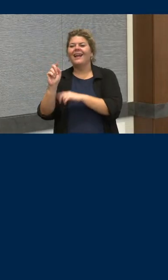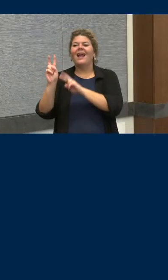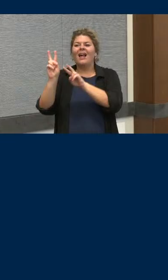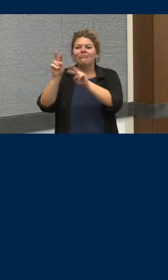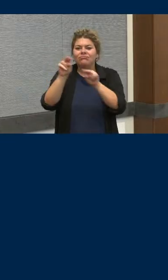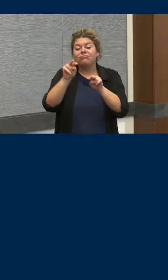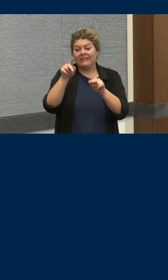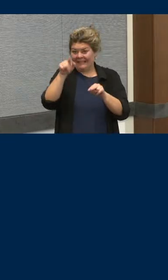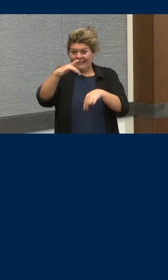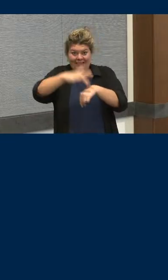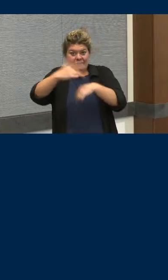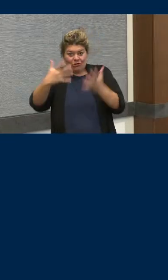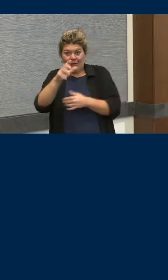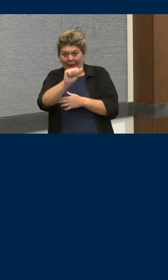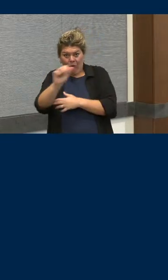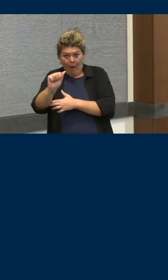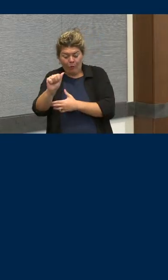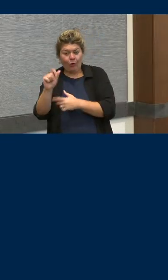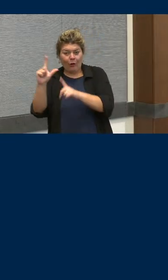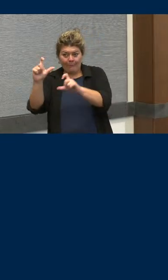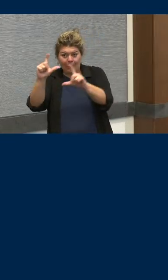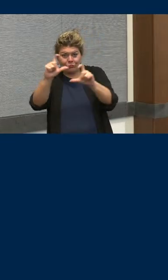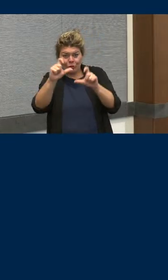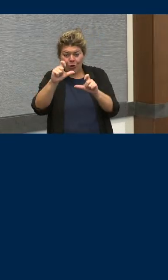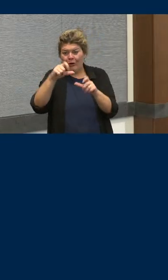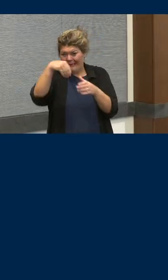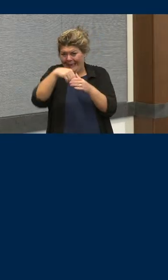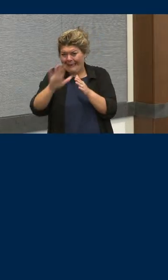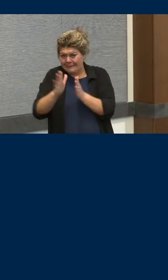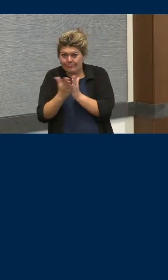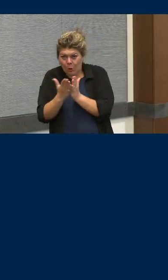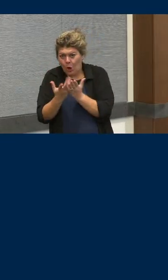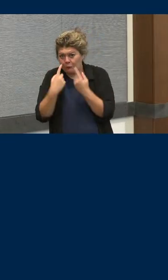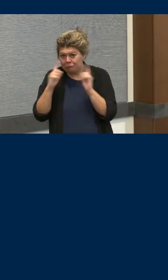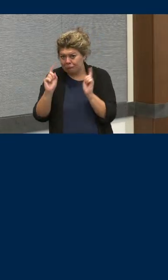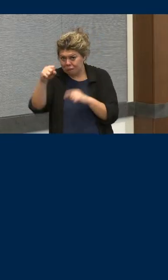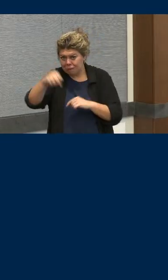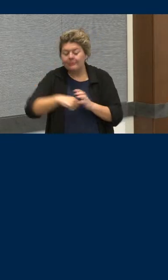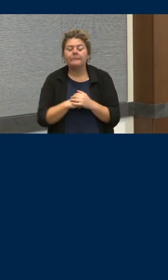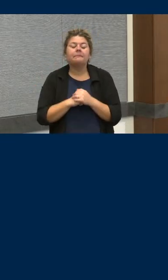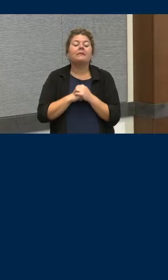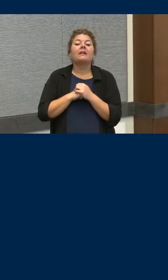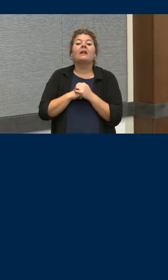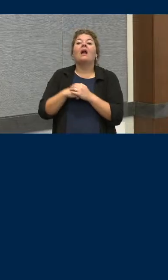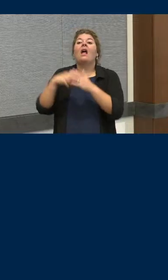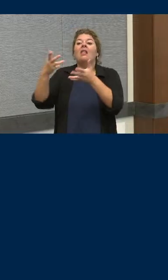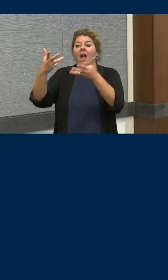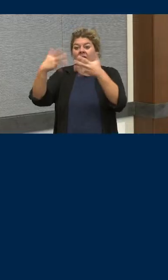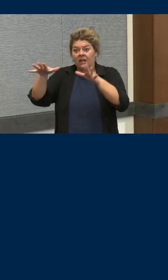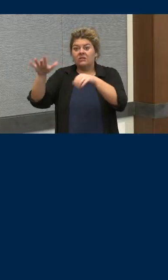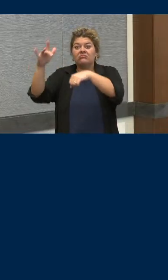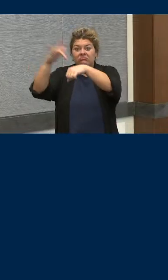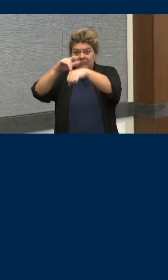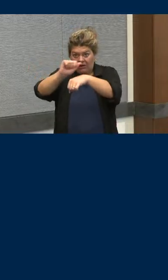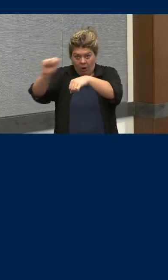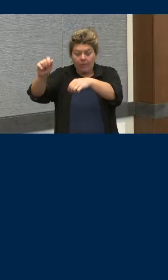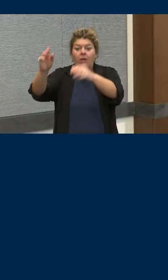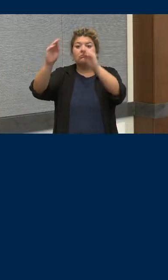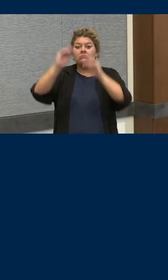Midwest (in fact he visited Ann Arbor and took some photographs that Made it into the book), and then South before heading to the West